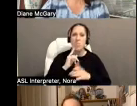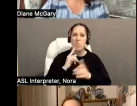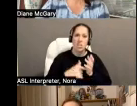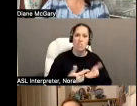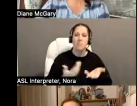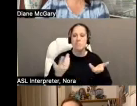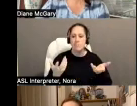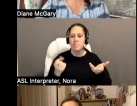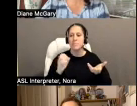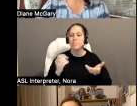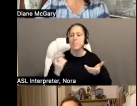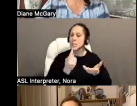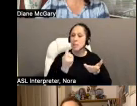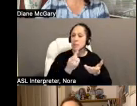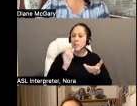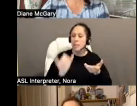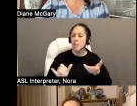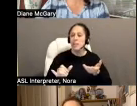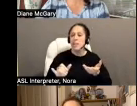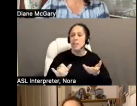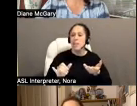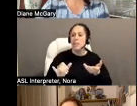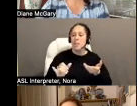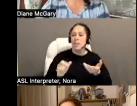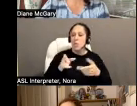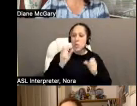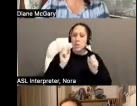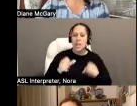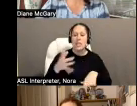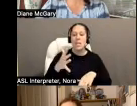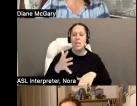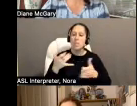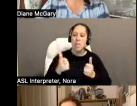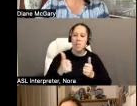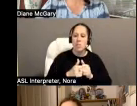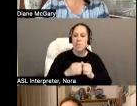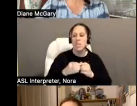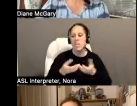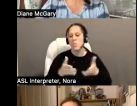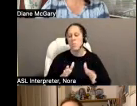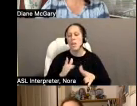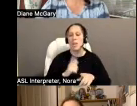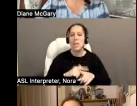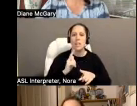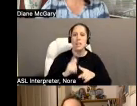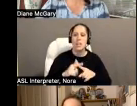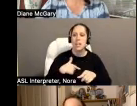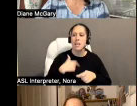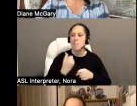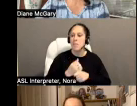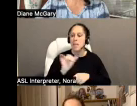So, something that you could kind of play with, in a way. And it-- I make, like, changes of